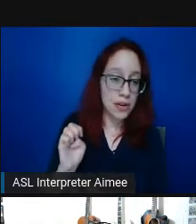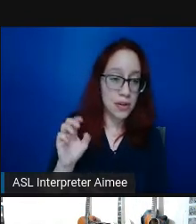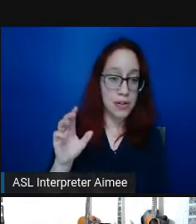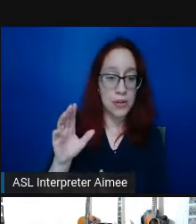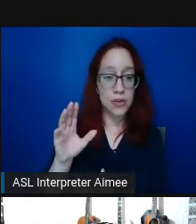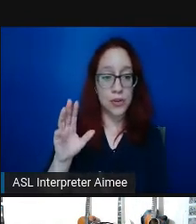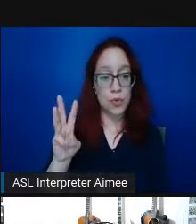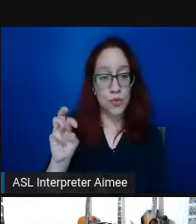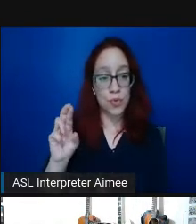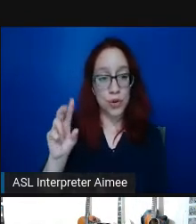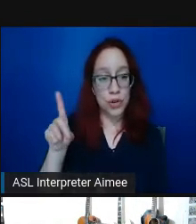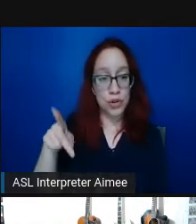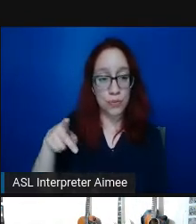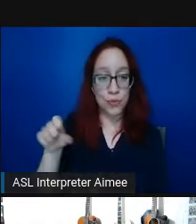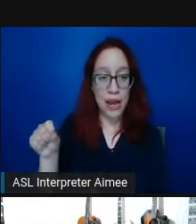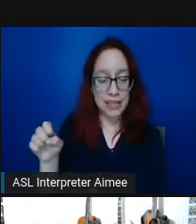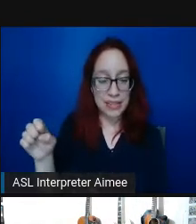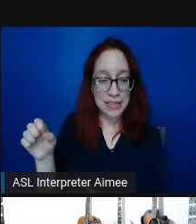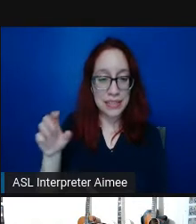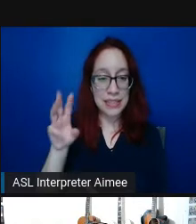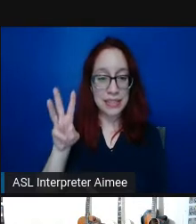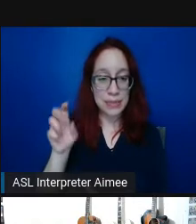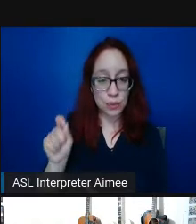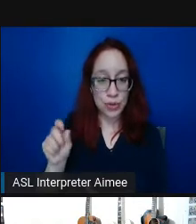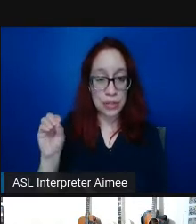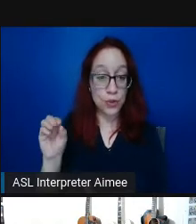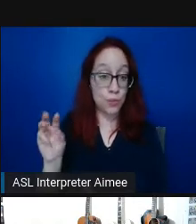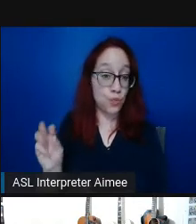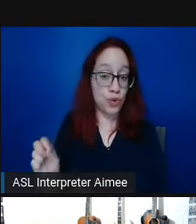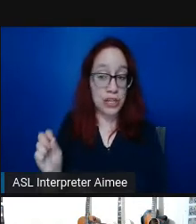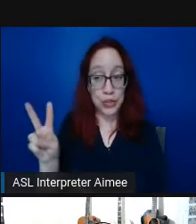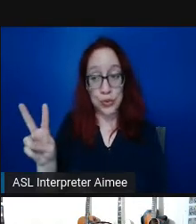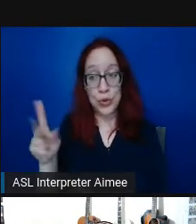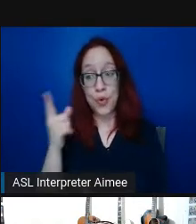but when I did the tests, it was the latest version.